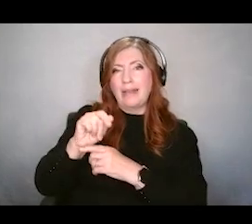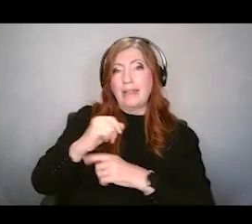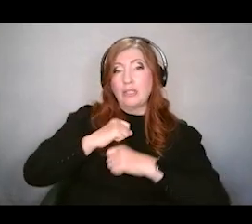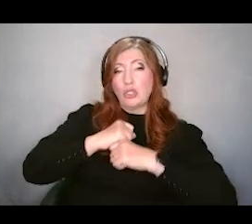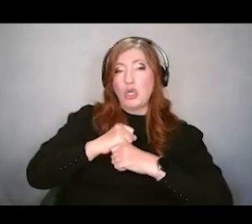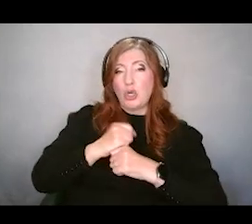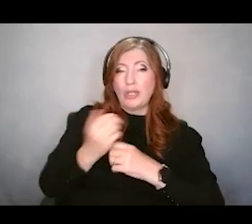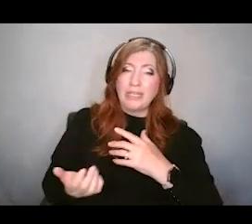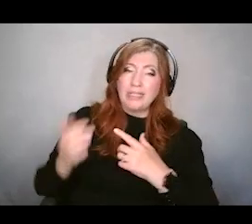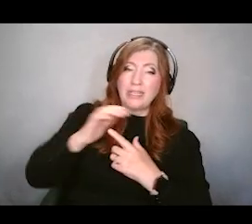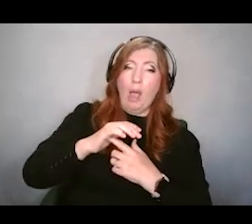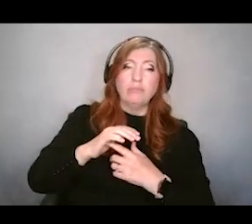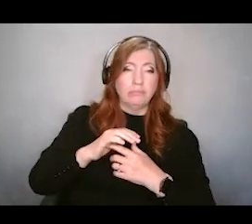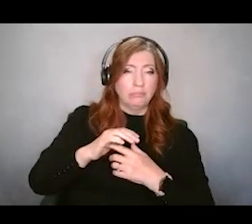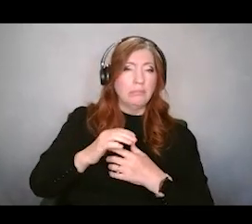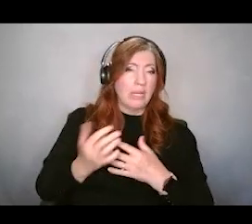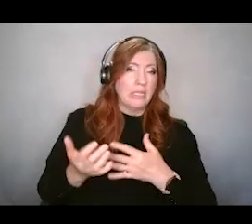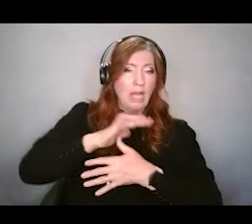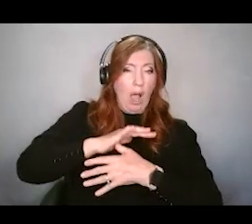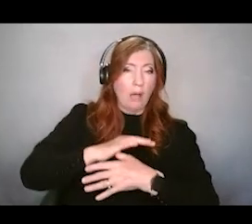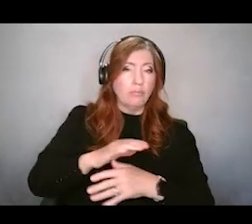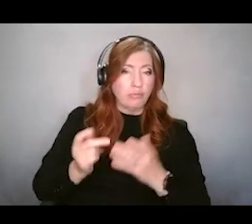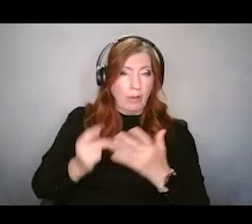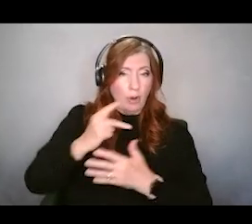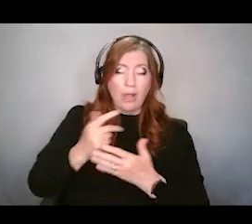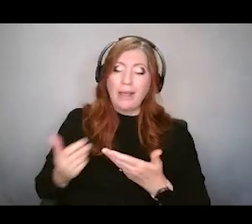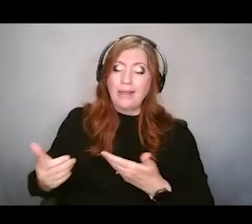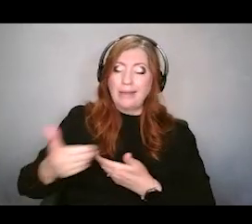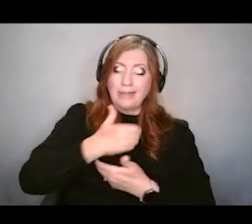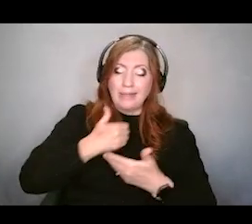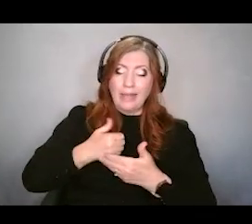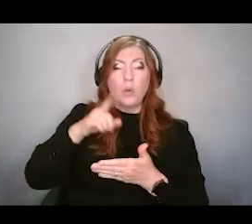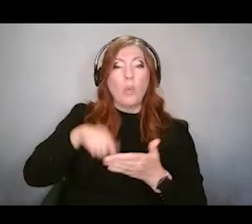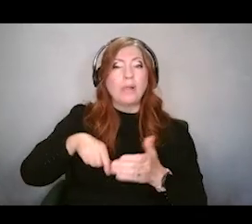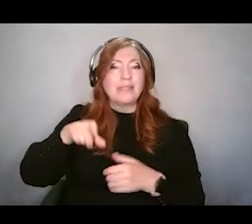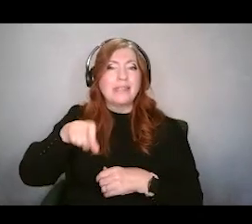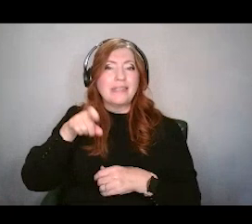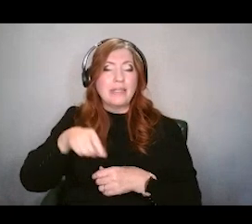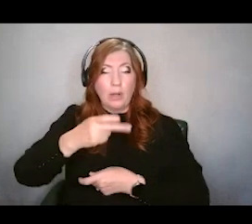collect only what’s necessary and handle it carefully.